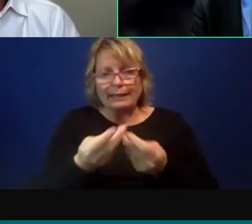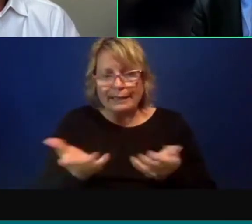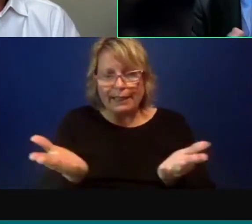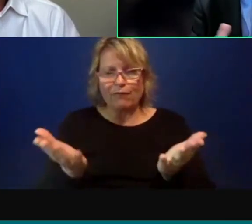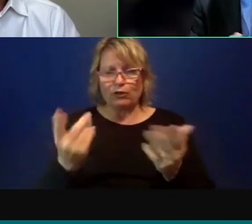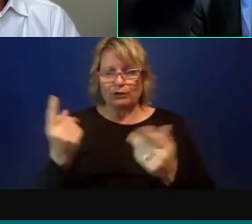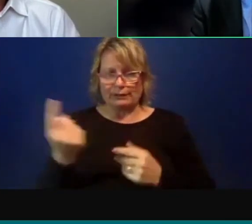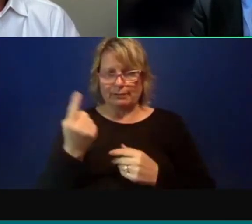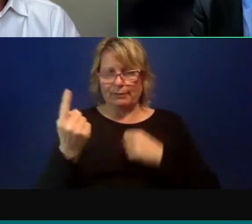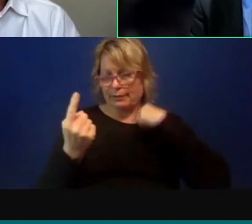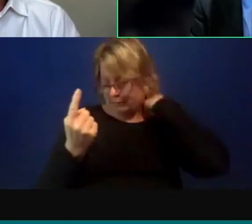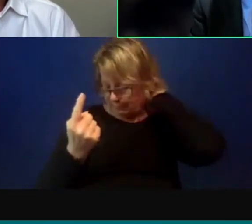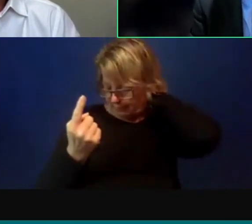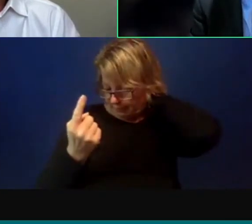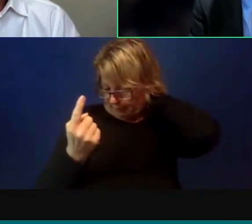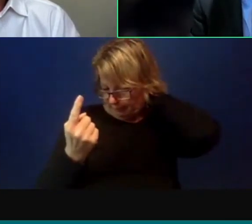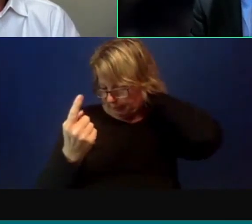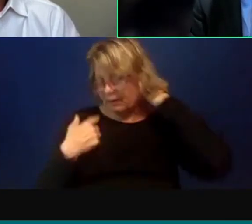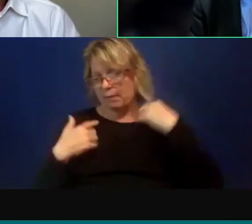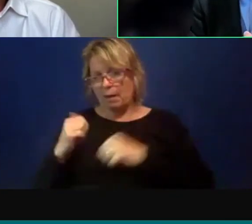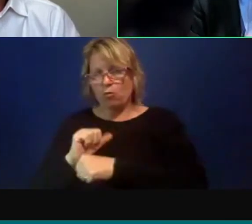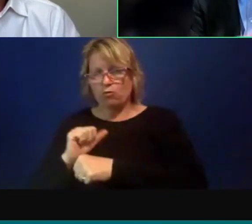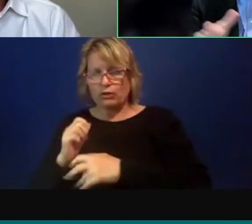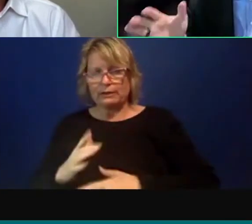as my colleagues said, in a very simple way. We should be able to